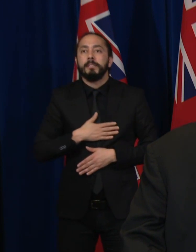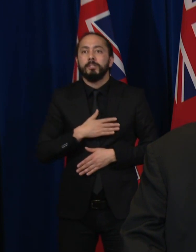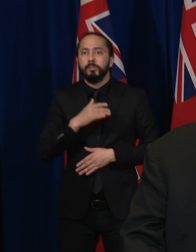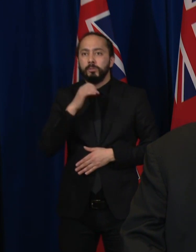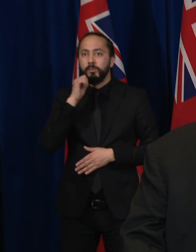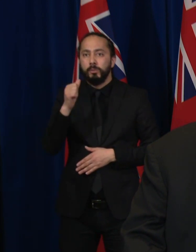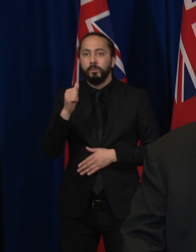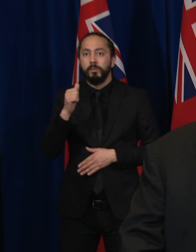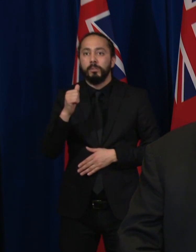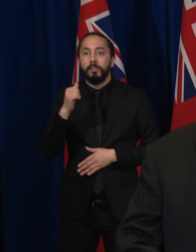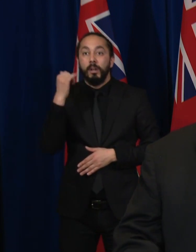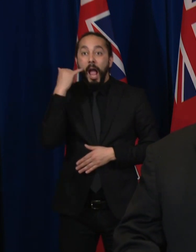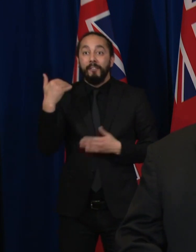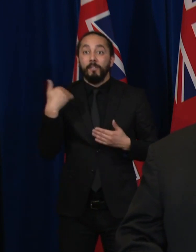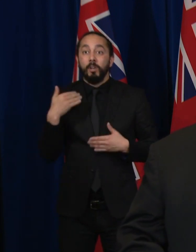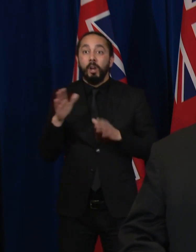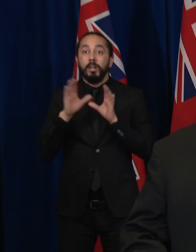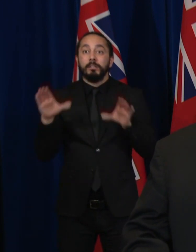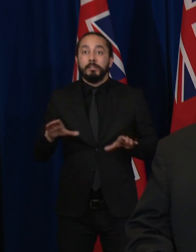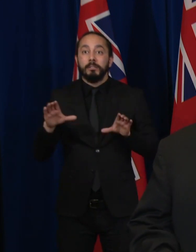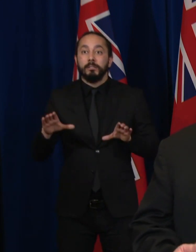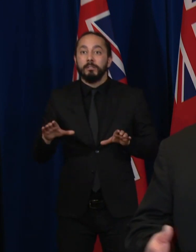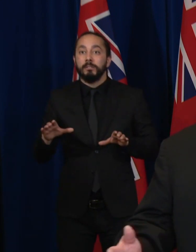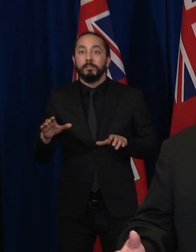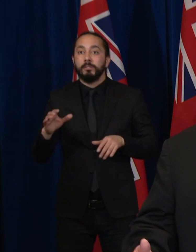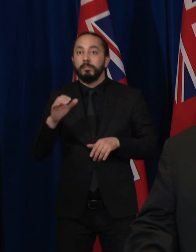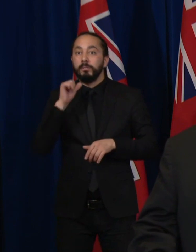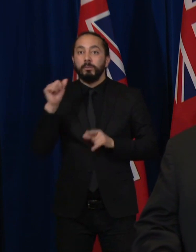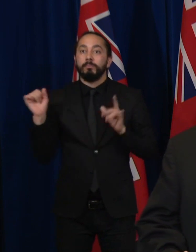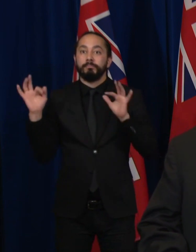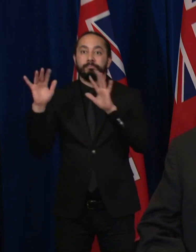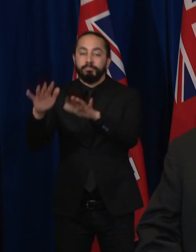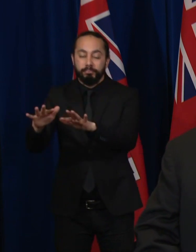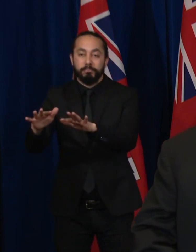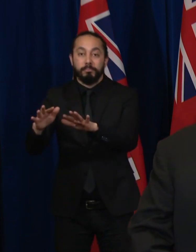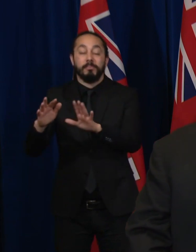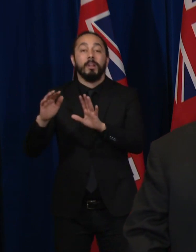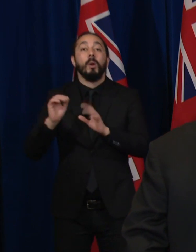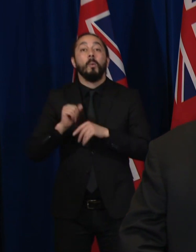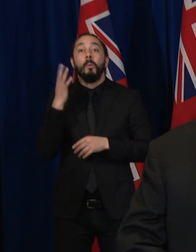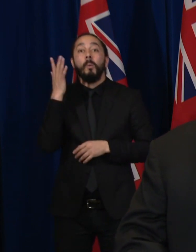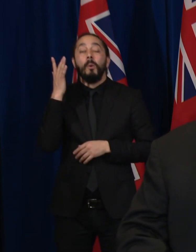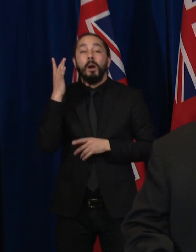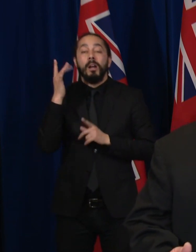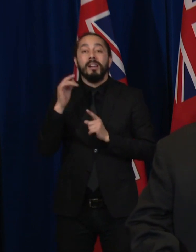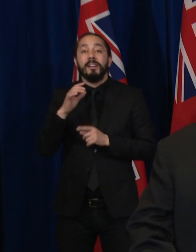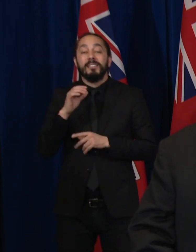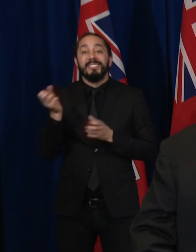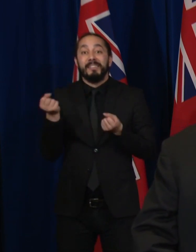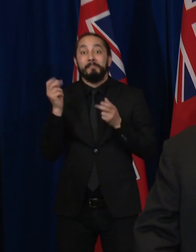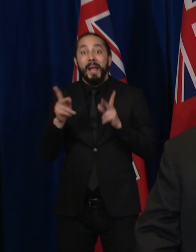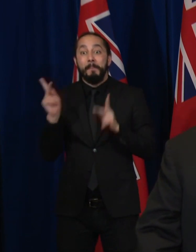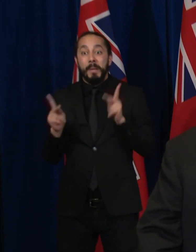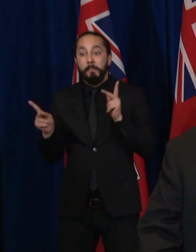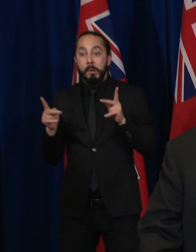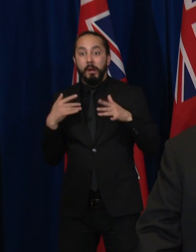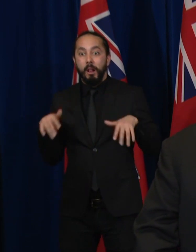I'm just getting this second-hand from all regions, actually, not just one area. If a whole bunch of people head